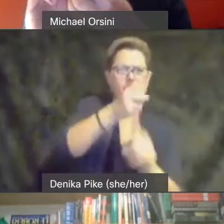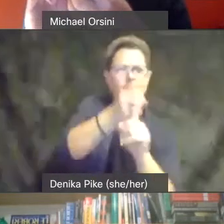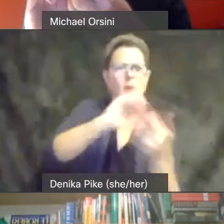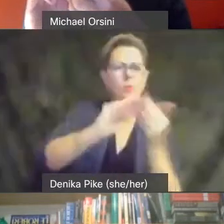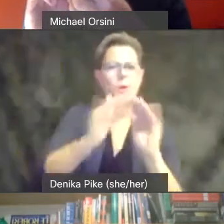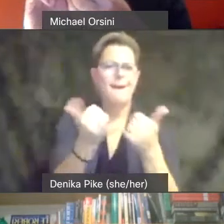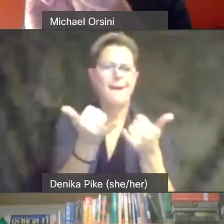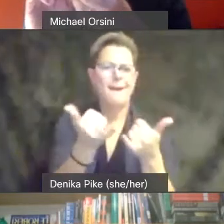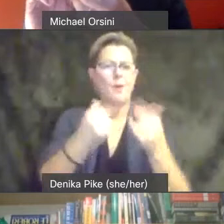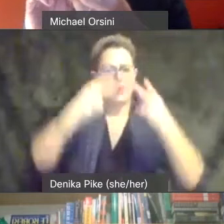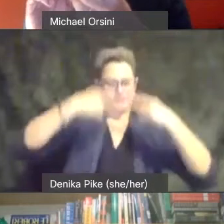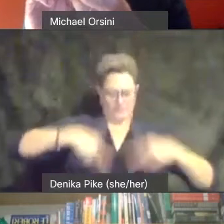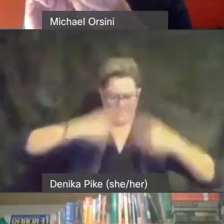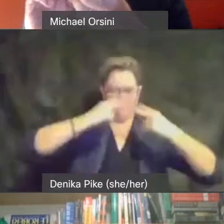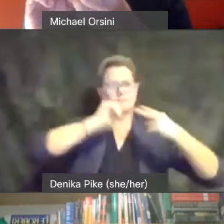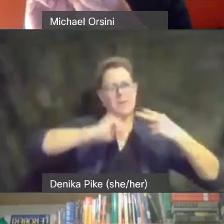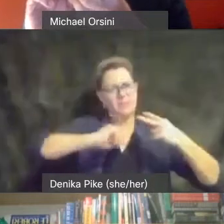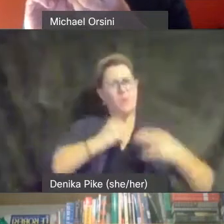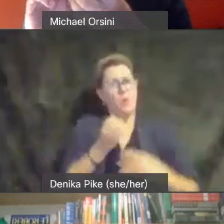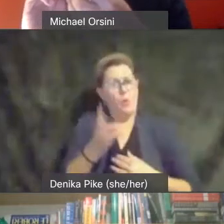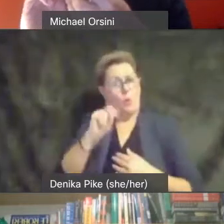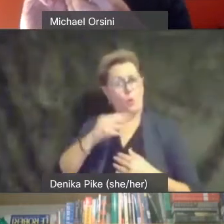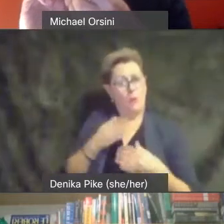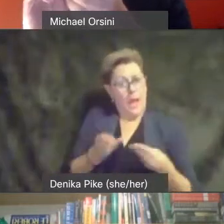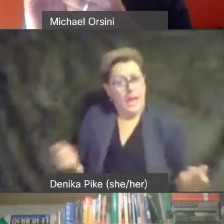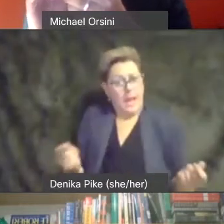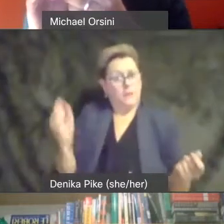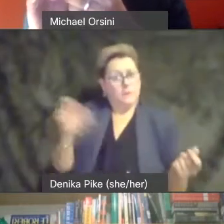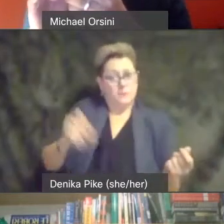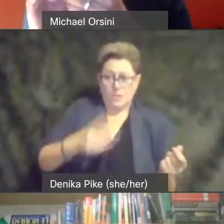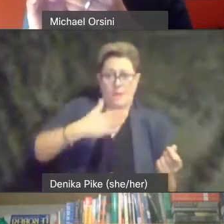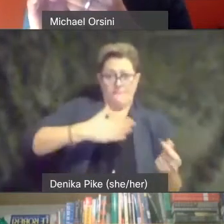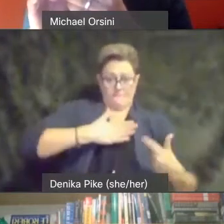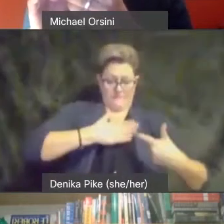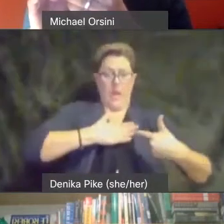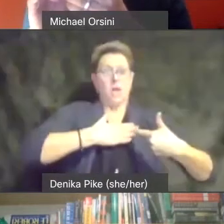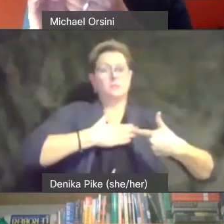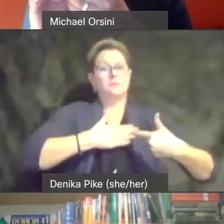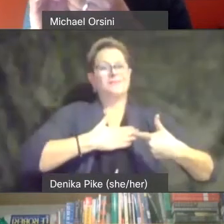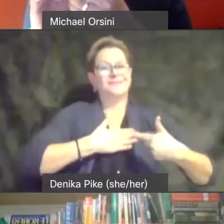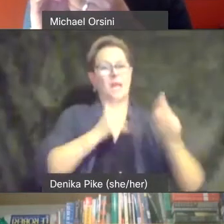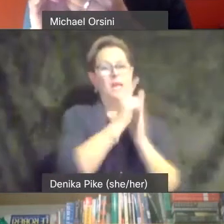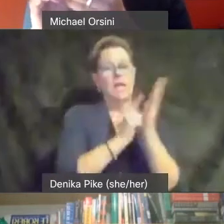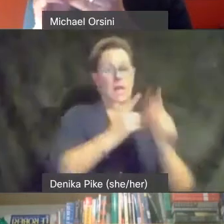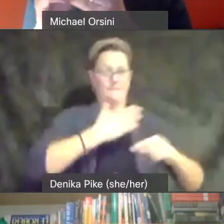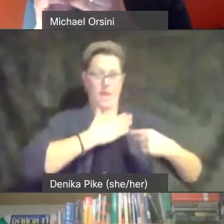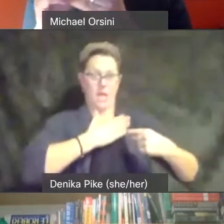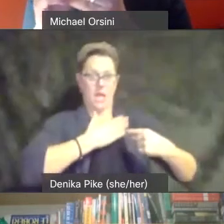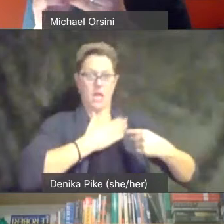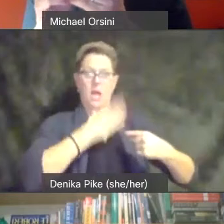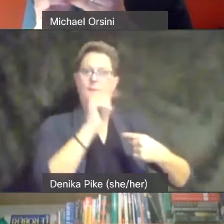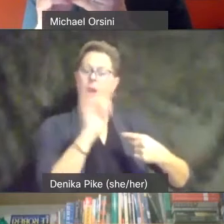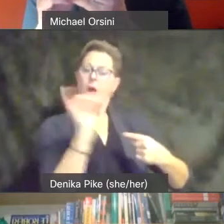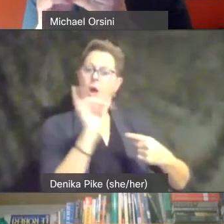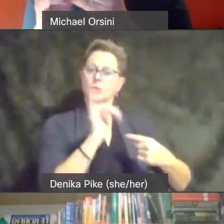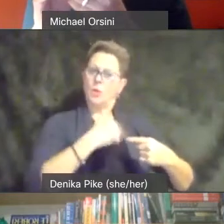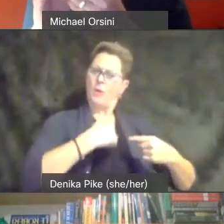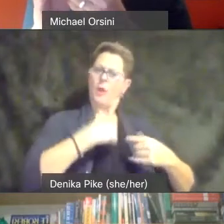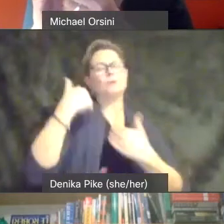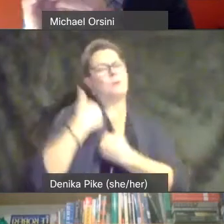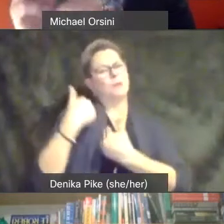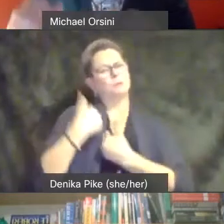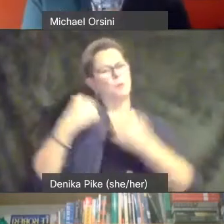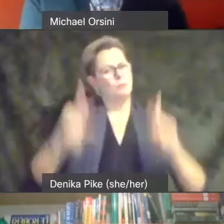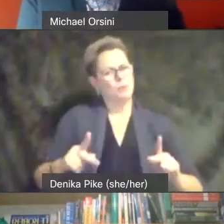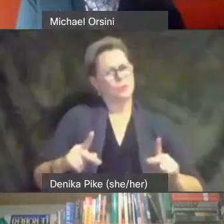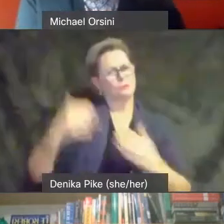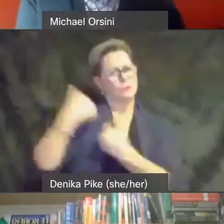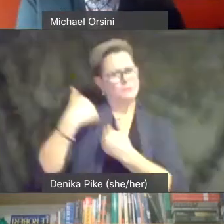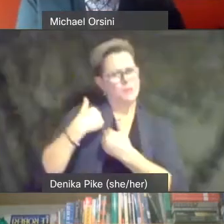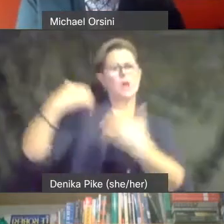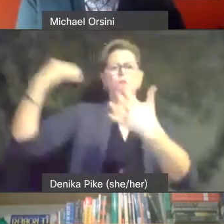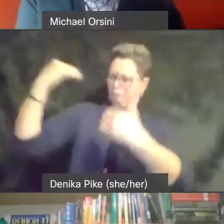Not just only as a property owner or someone that is entitled to this space through whatever legal framework is in front of me, but someone who's also responsible to those places and accountable to those places.